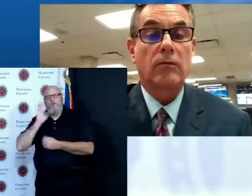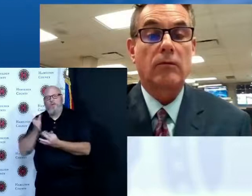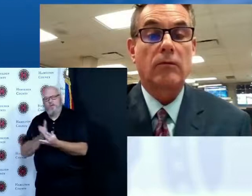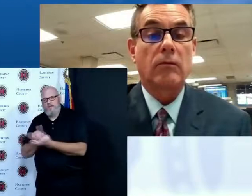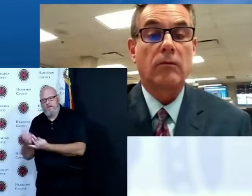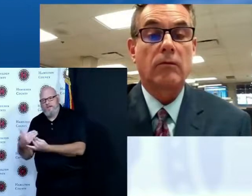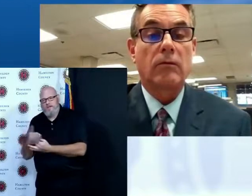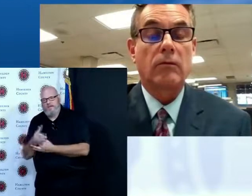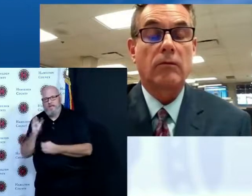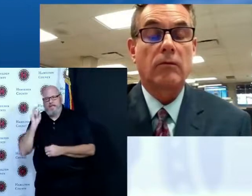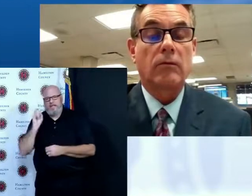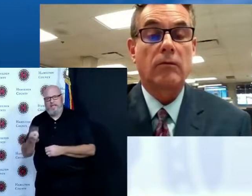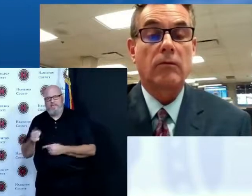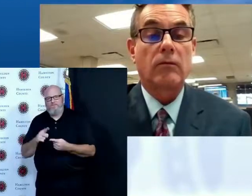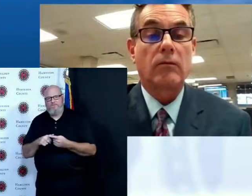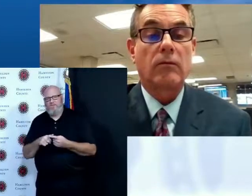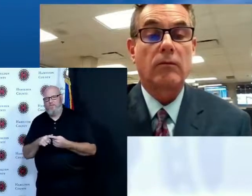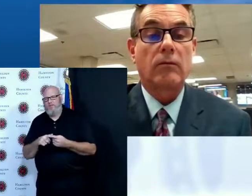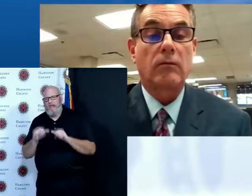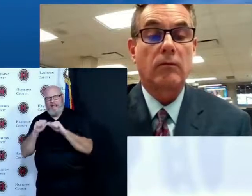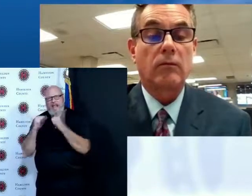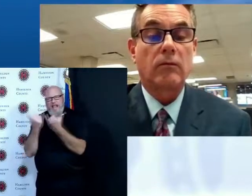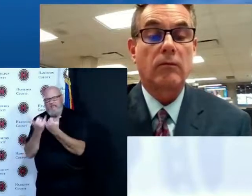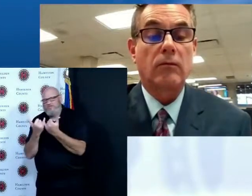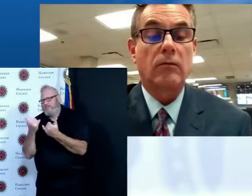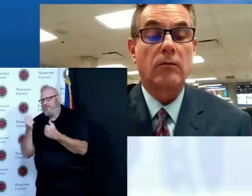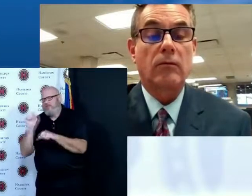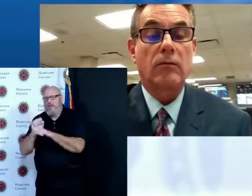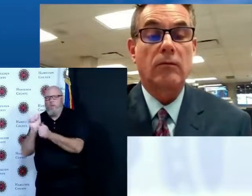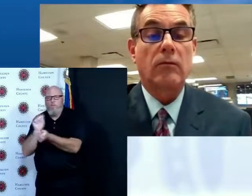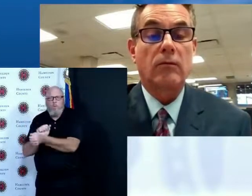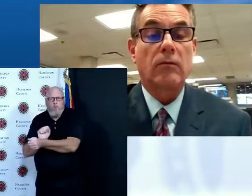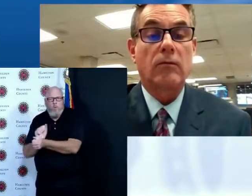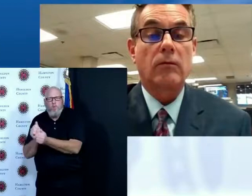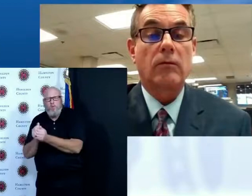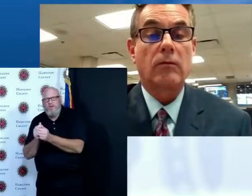it's a private school or a public school will have equal access to vaccine for those that want it